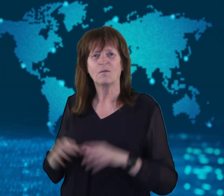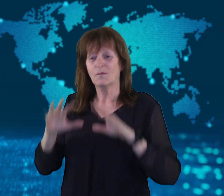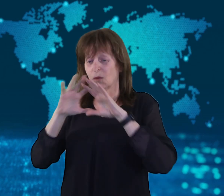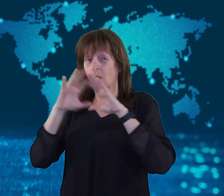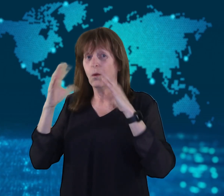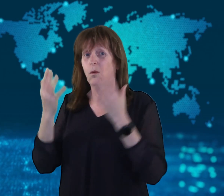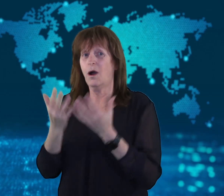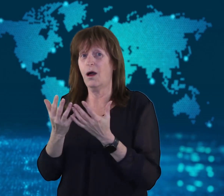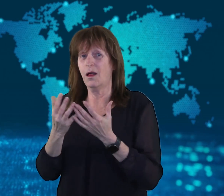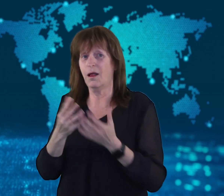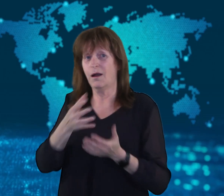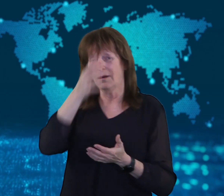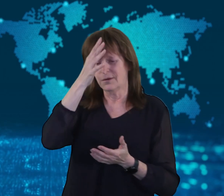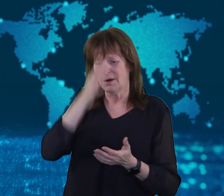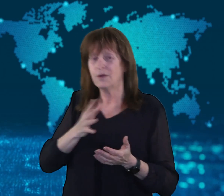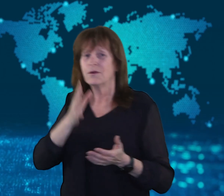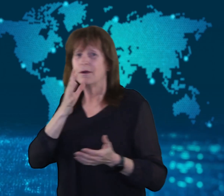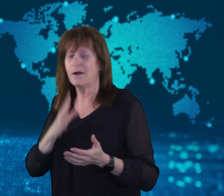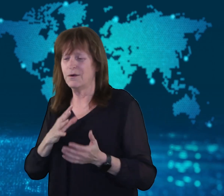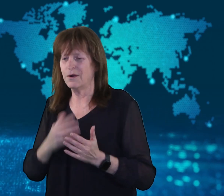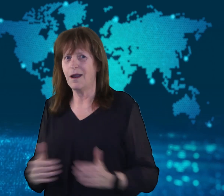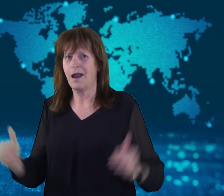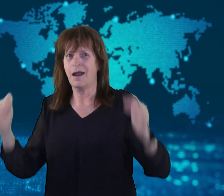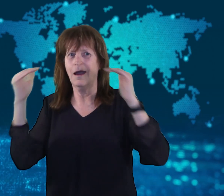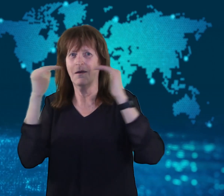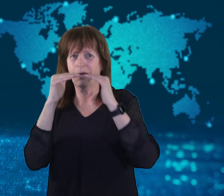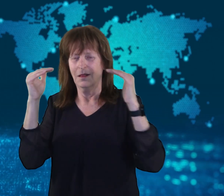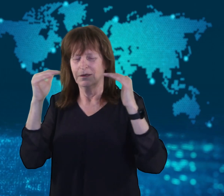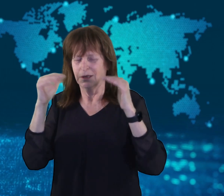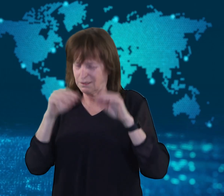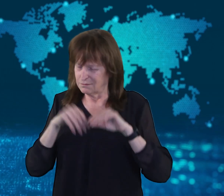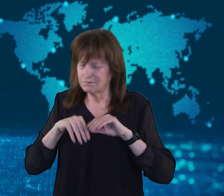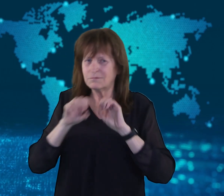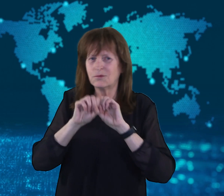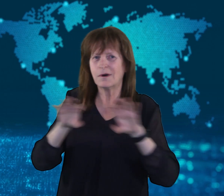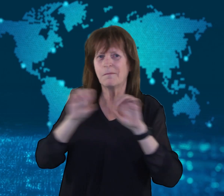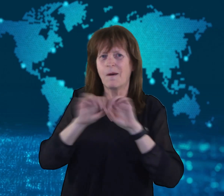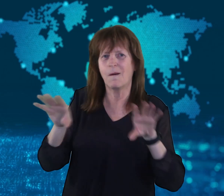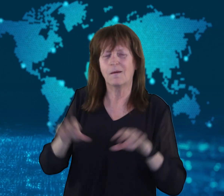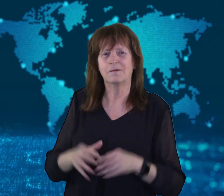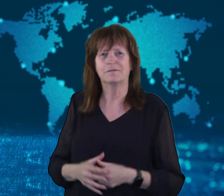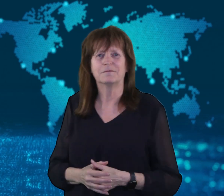Gender equality reports